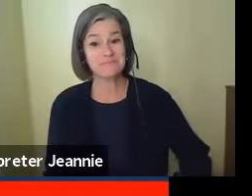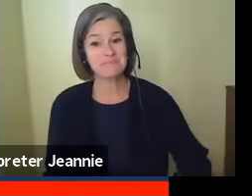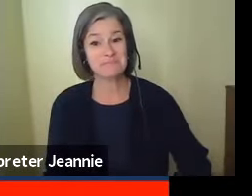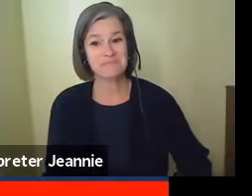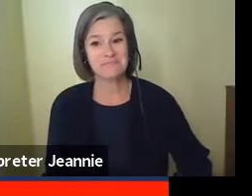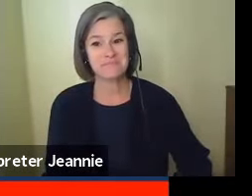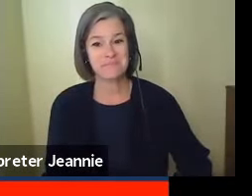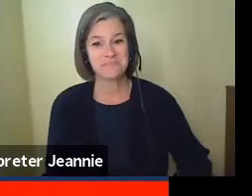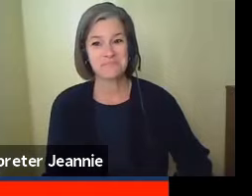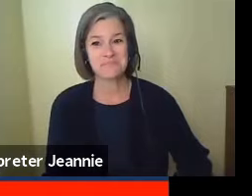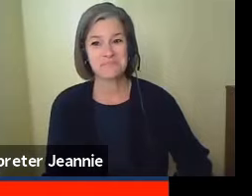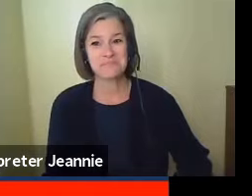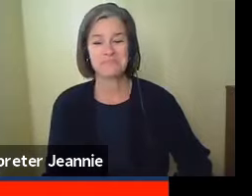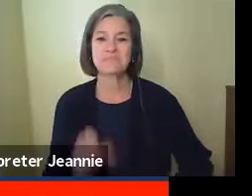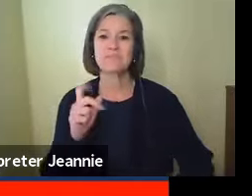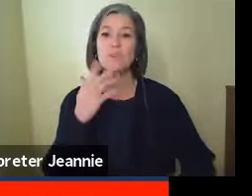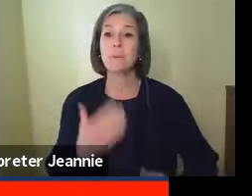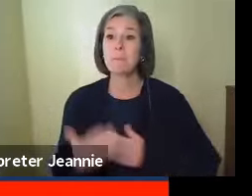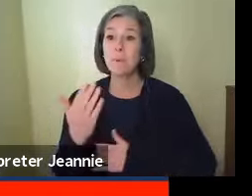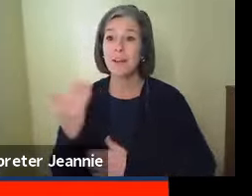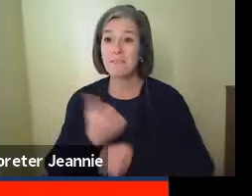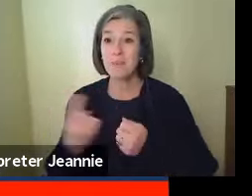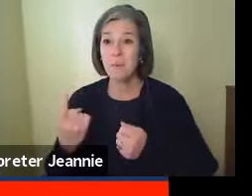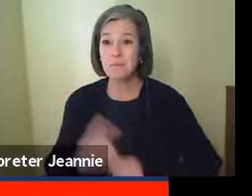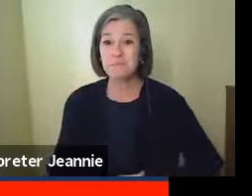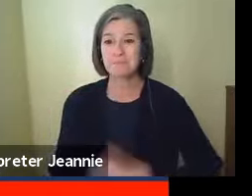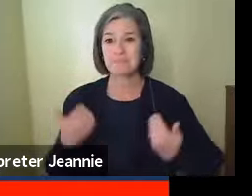Good morning, everyone. I'm Wanda Willis,